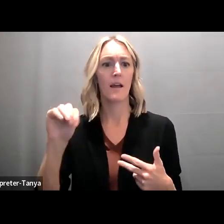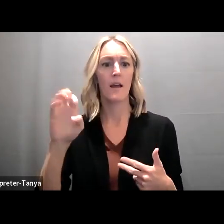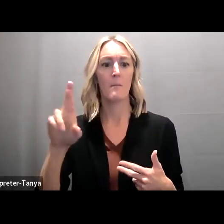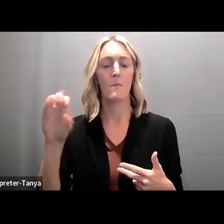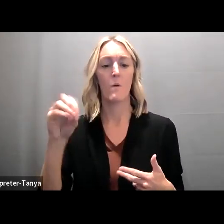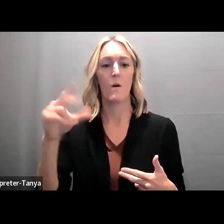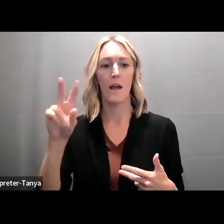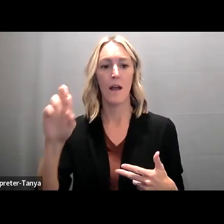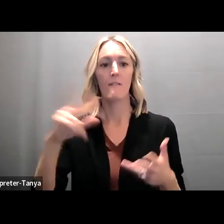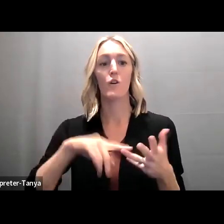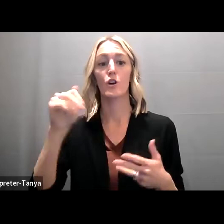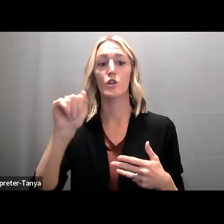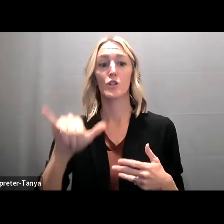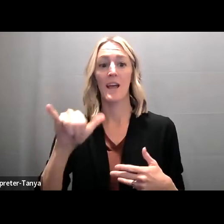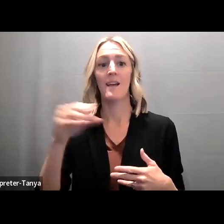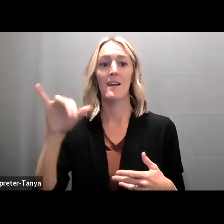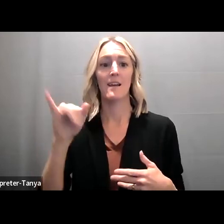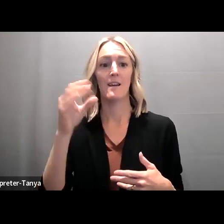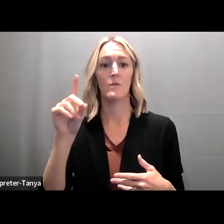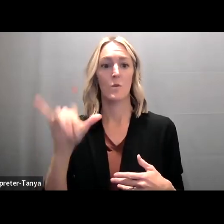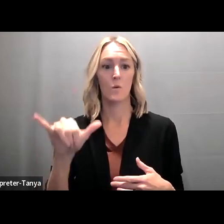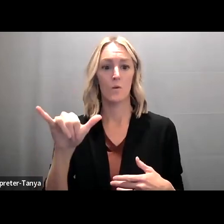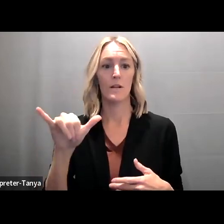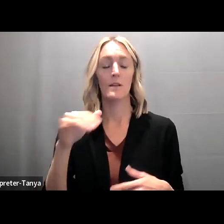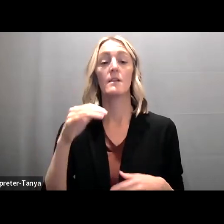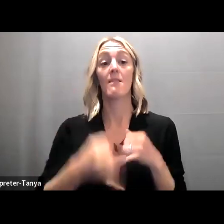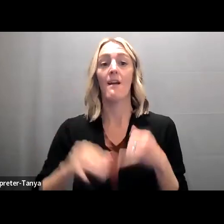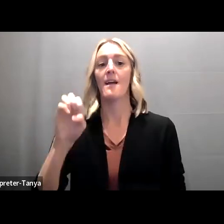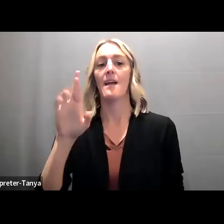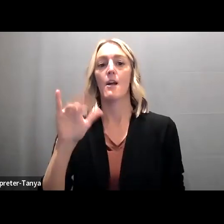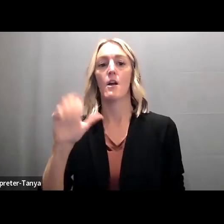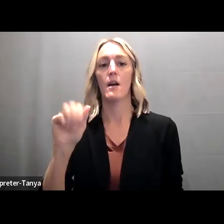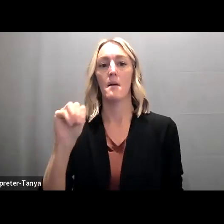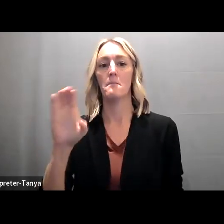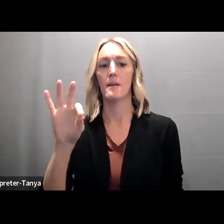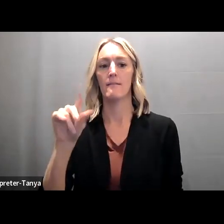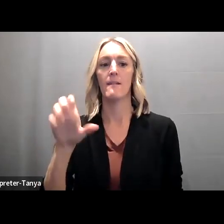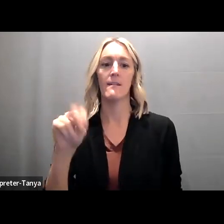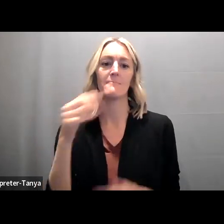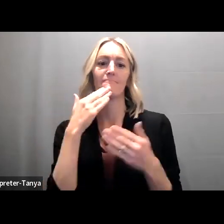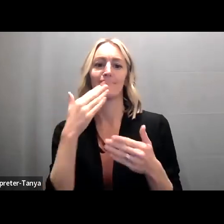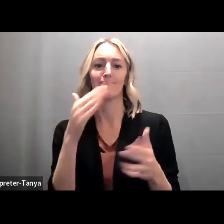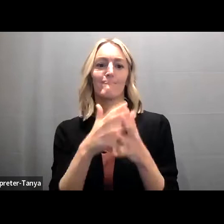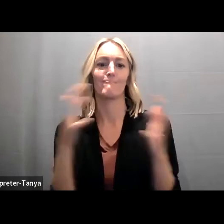and Erica McFadden. So thank you so much for all of them for joining as well.